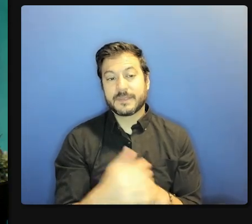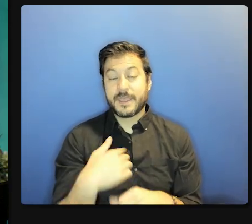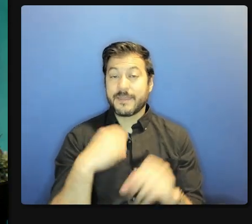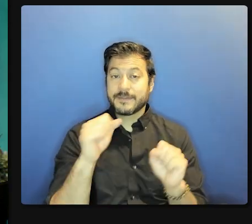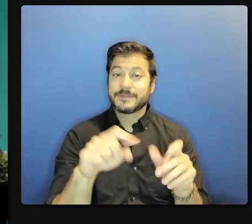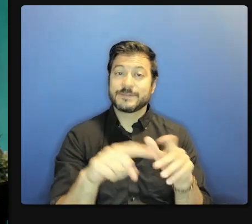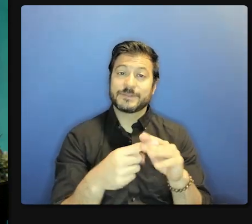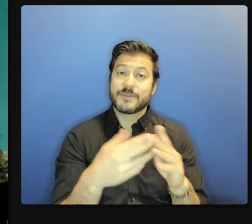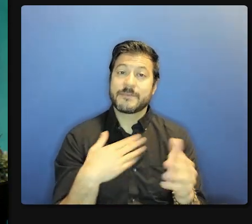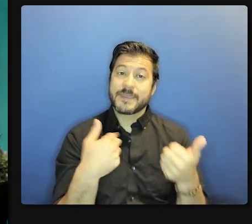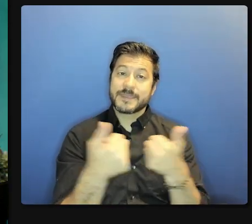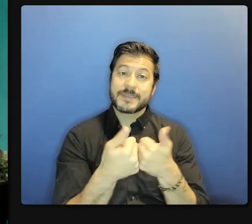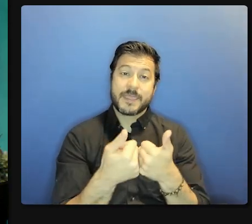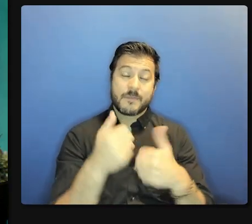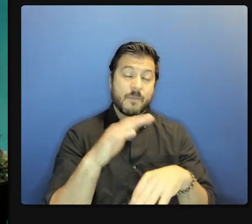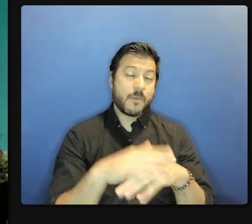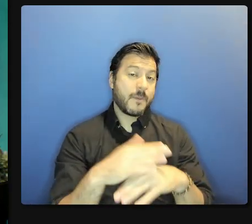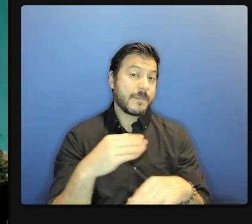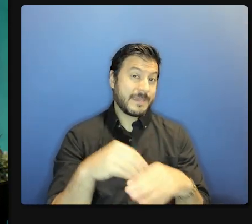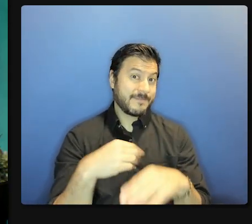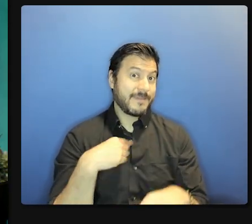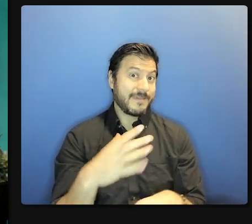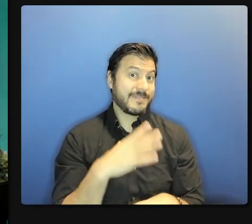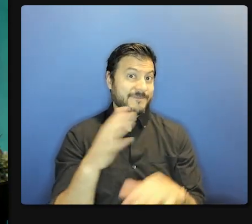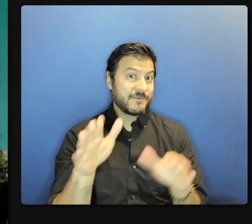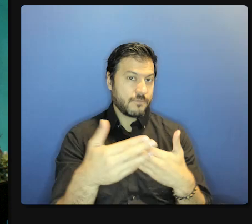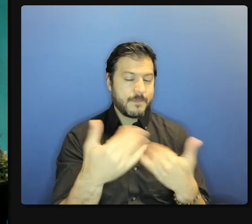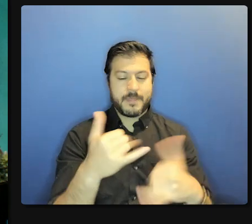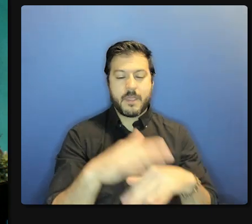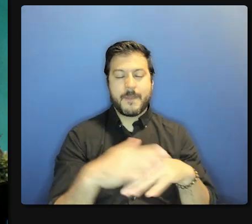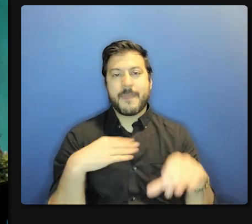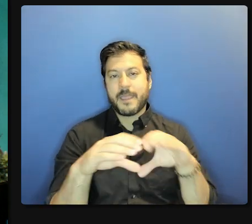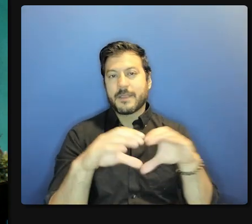I can start my game in my living room, playing on my console.